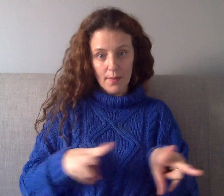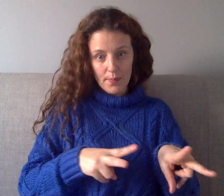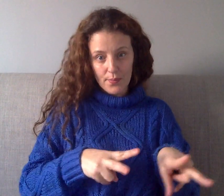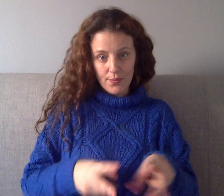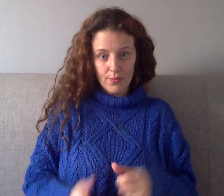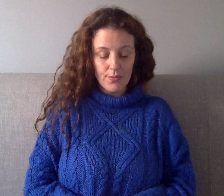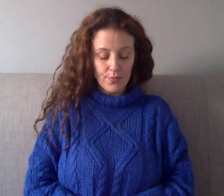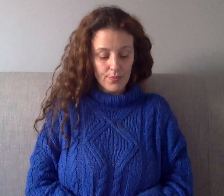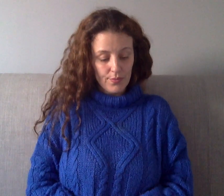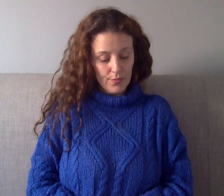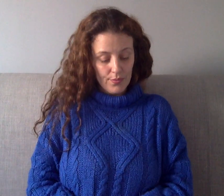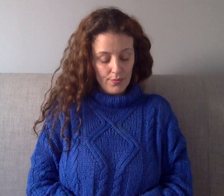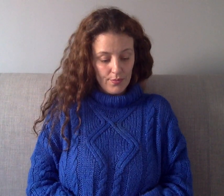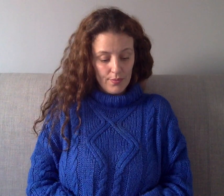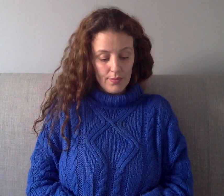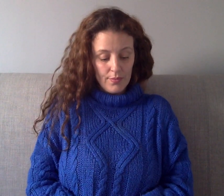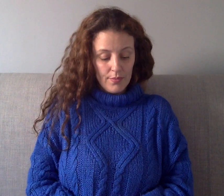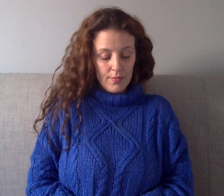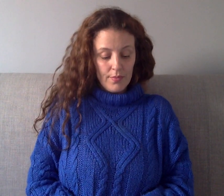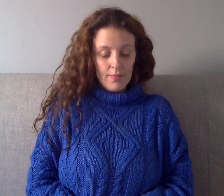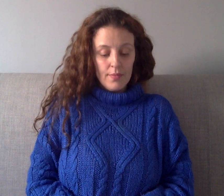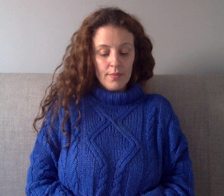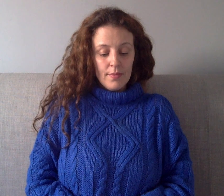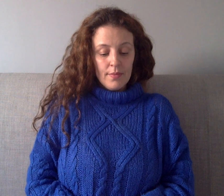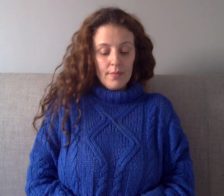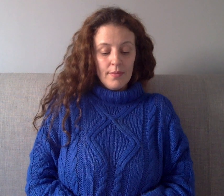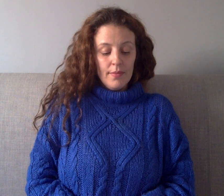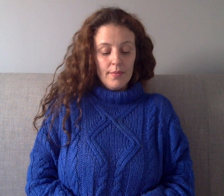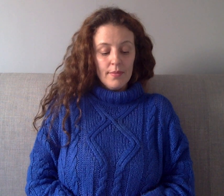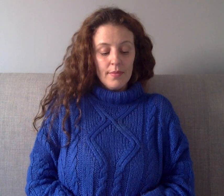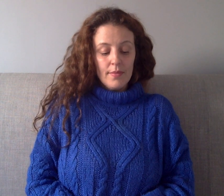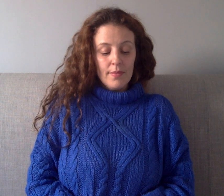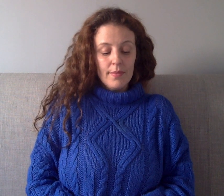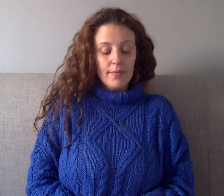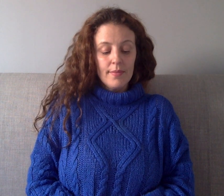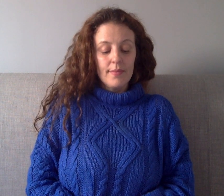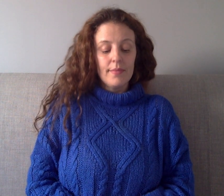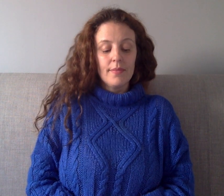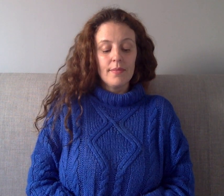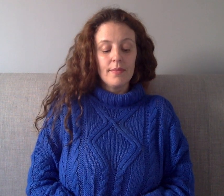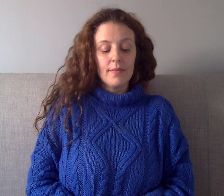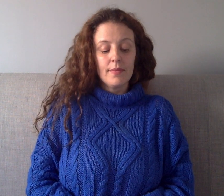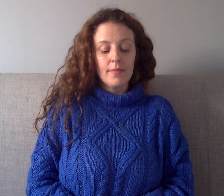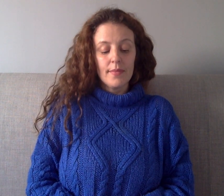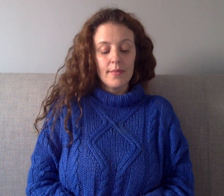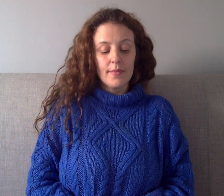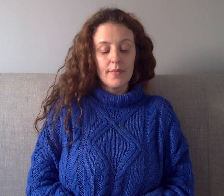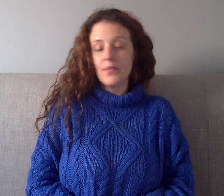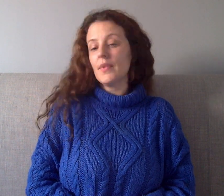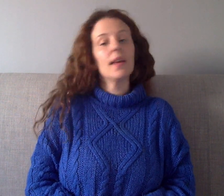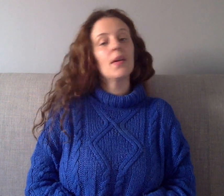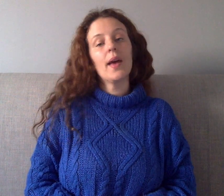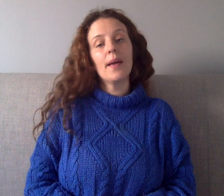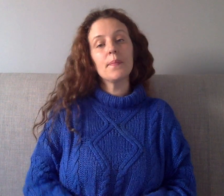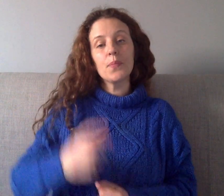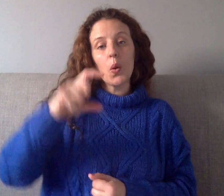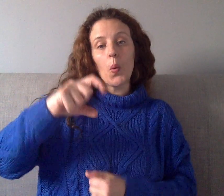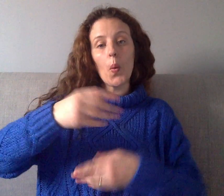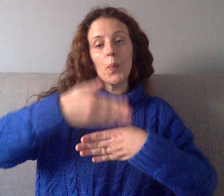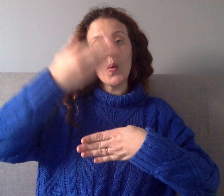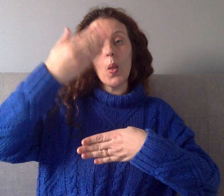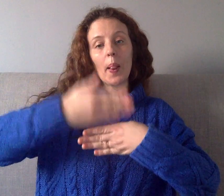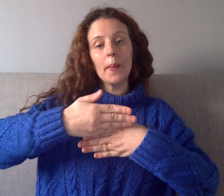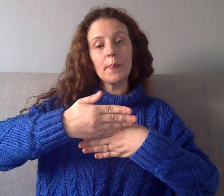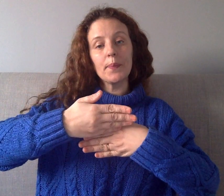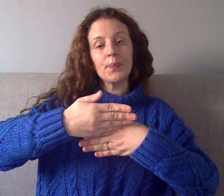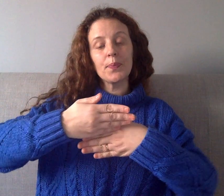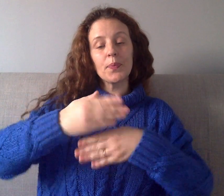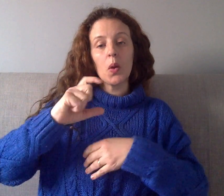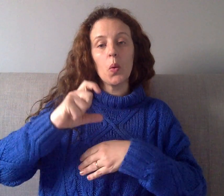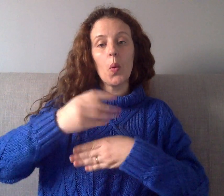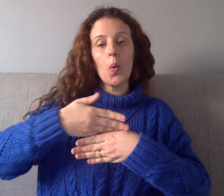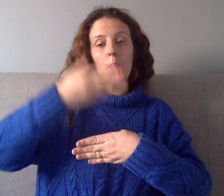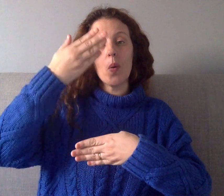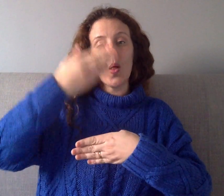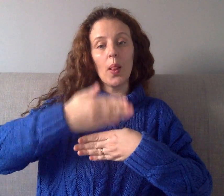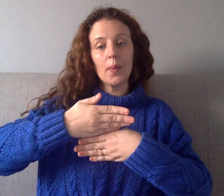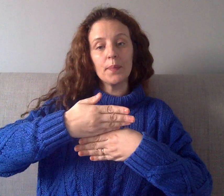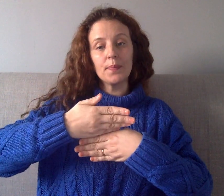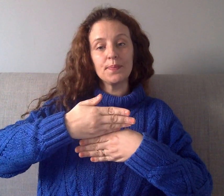CORNWALL